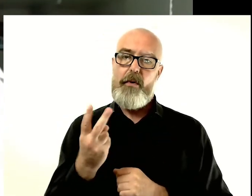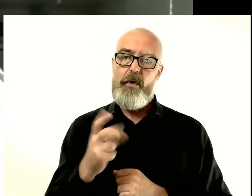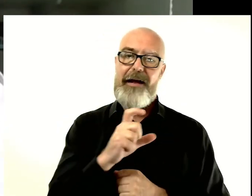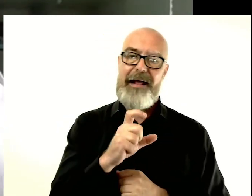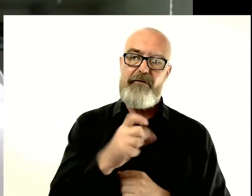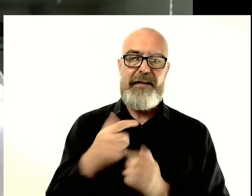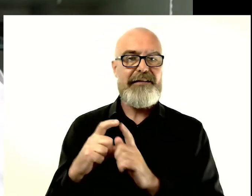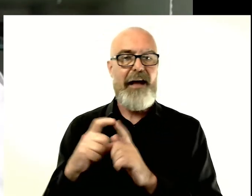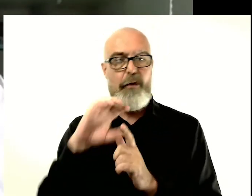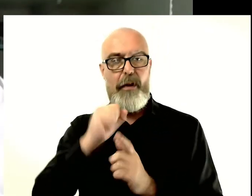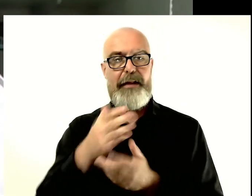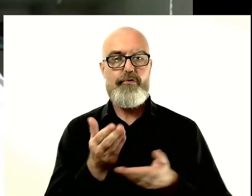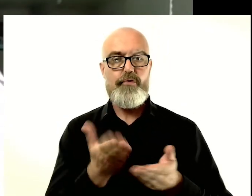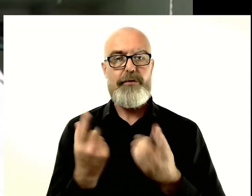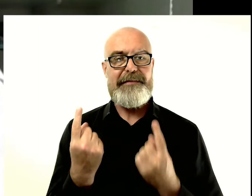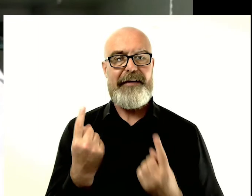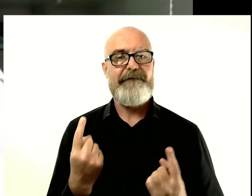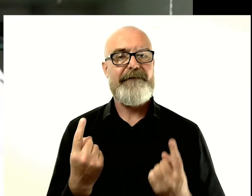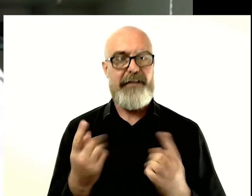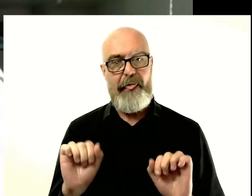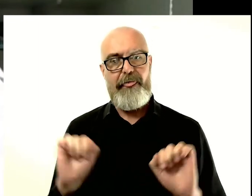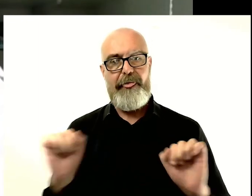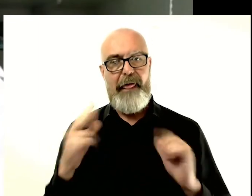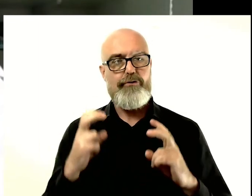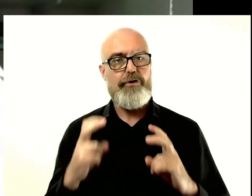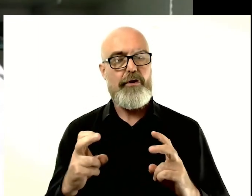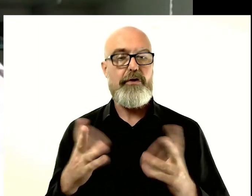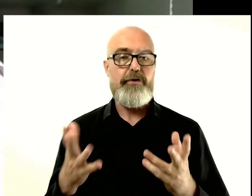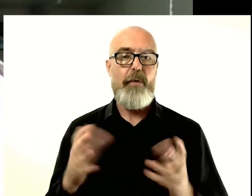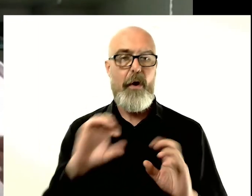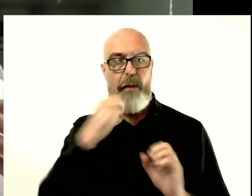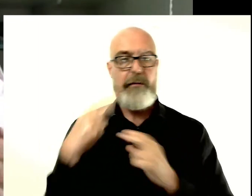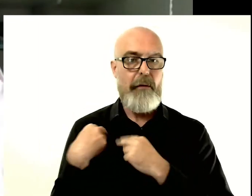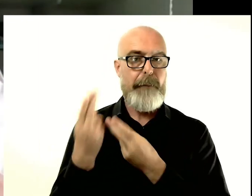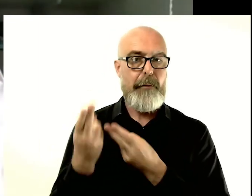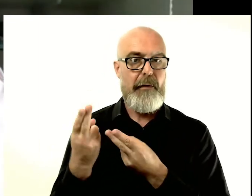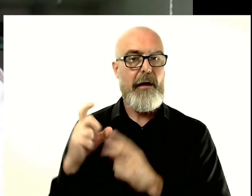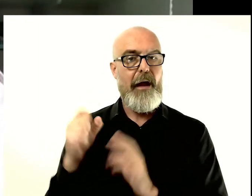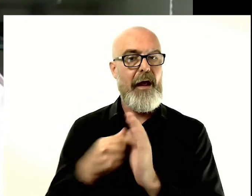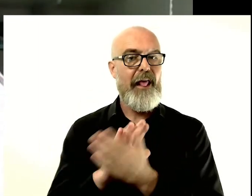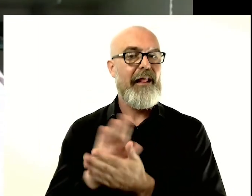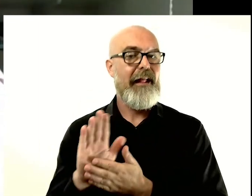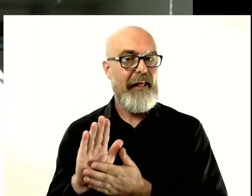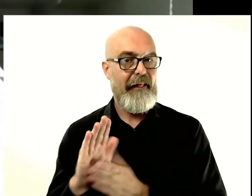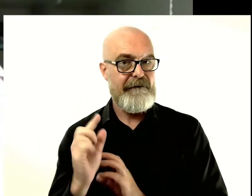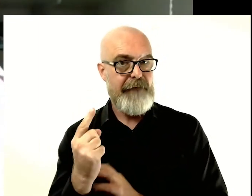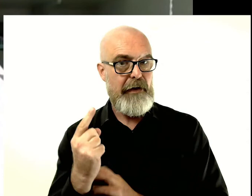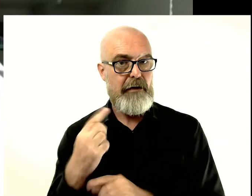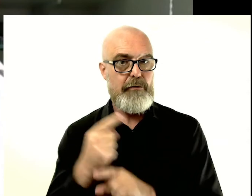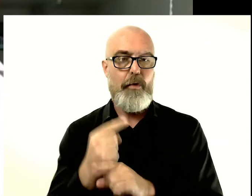because both Catherine and Dalia are going to introduce your research so I'll going to hand over first to